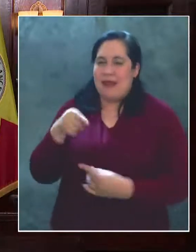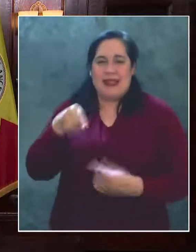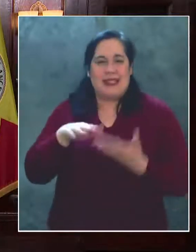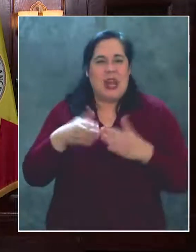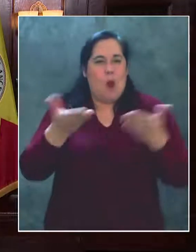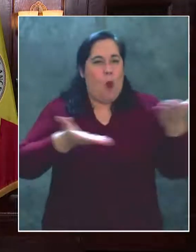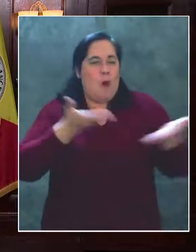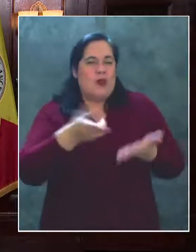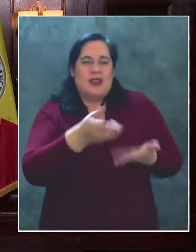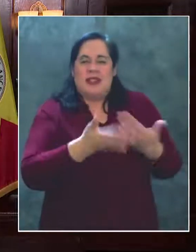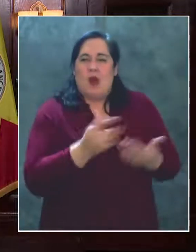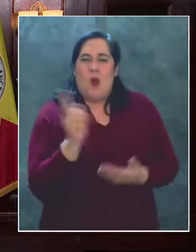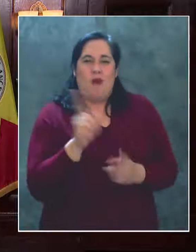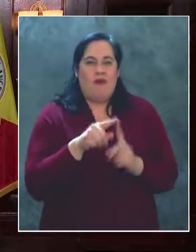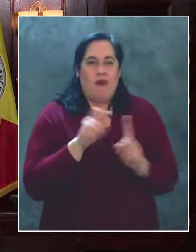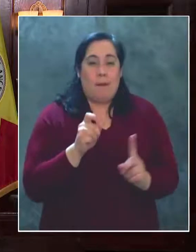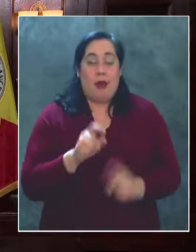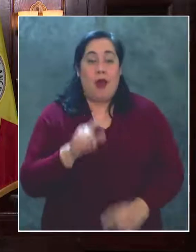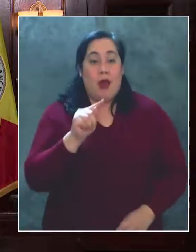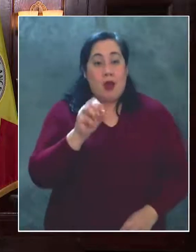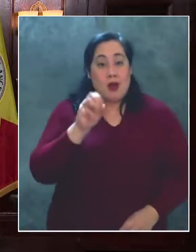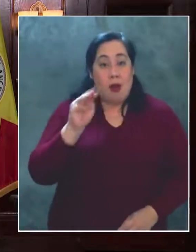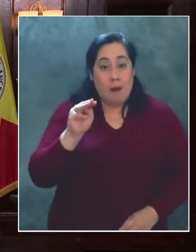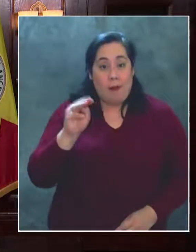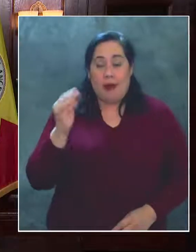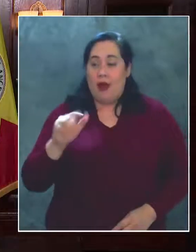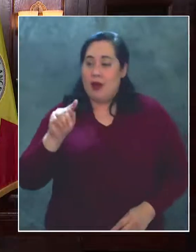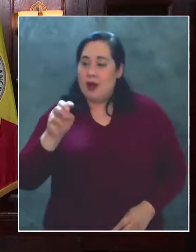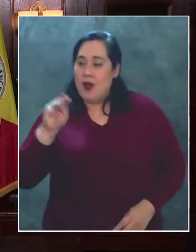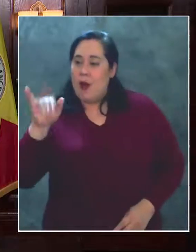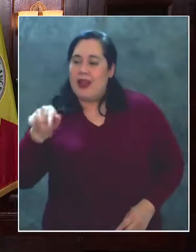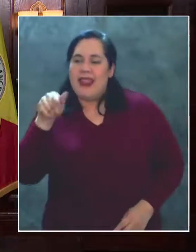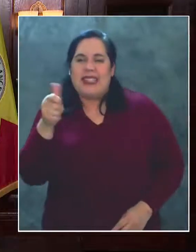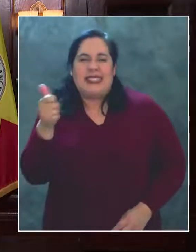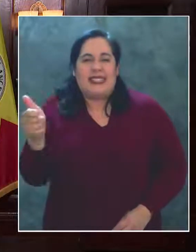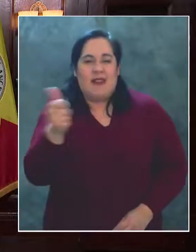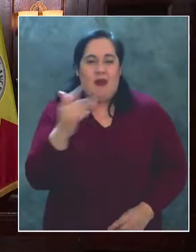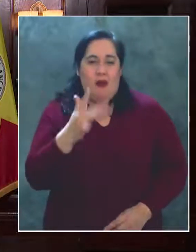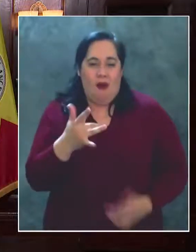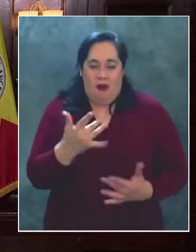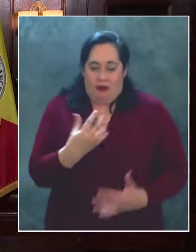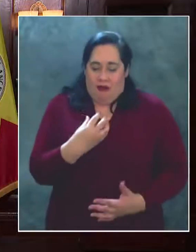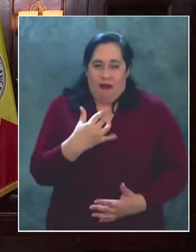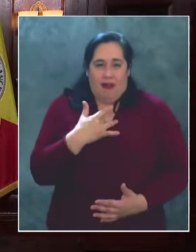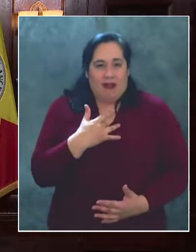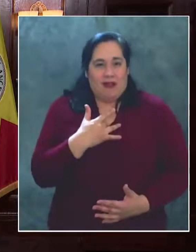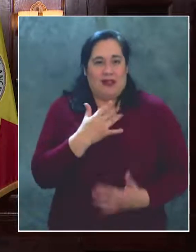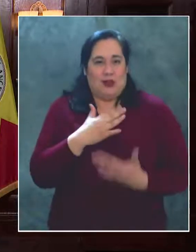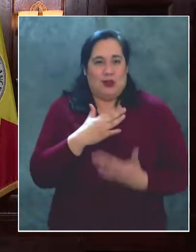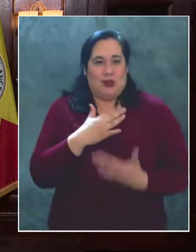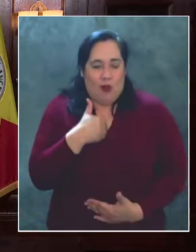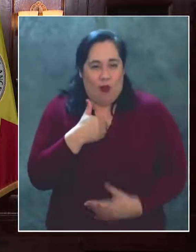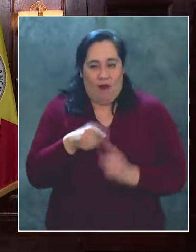EMBODIED THE CITY THAT WELCOMES YOU. WE LOST THEM BOTH LAST WEEK.